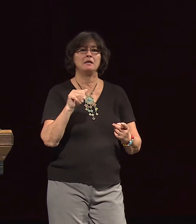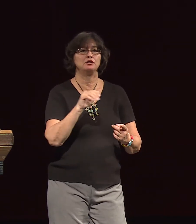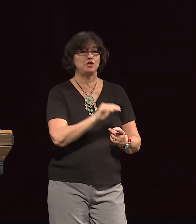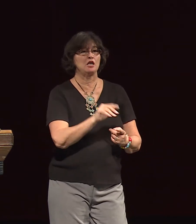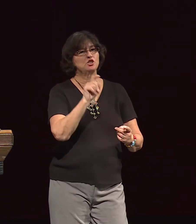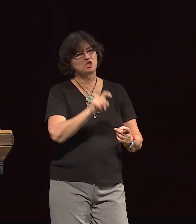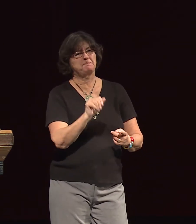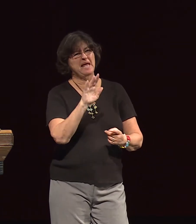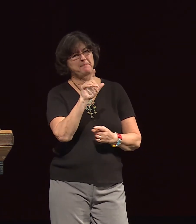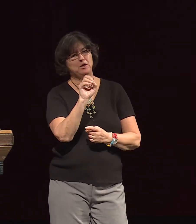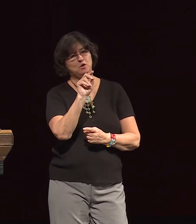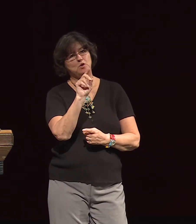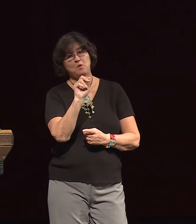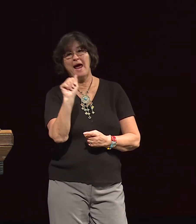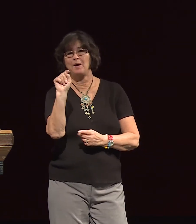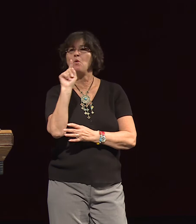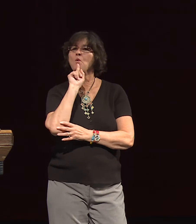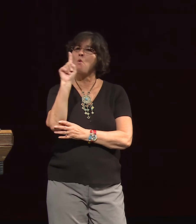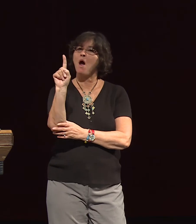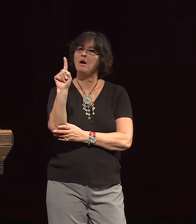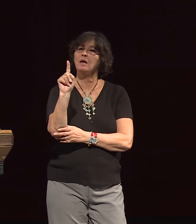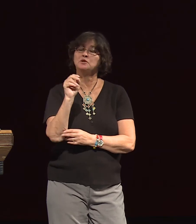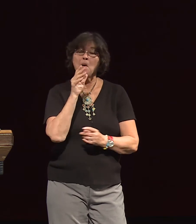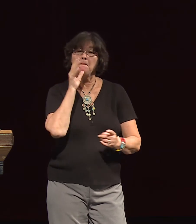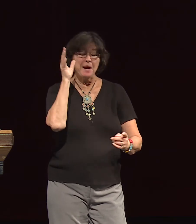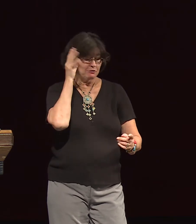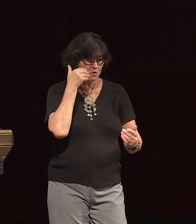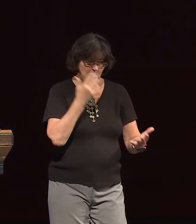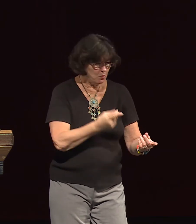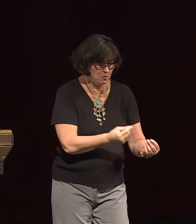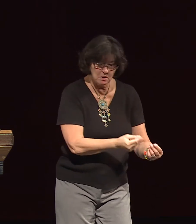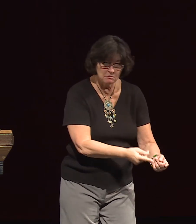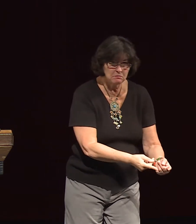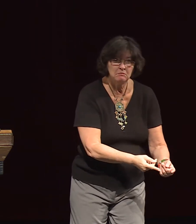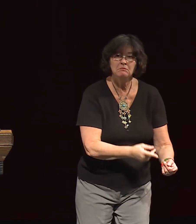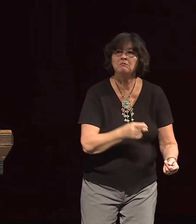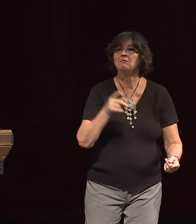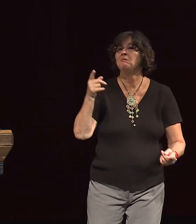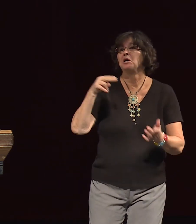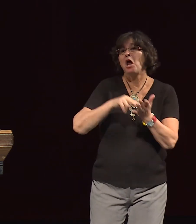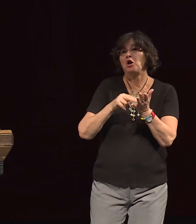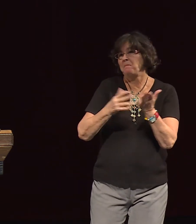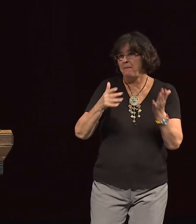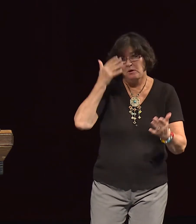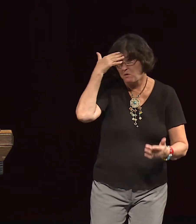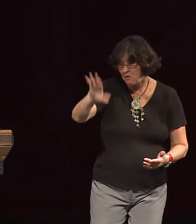But the parents aren't aware of what children should be able to do at age one.